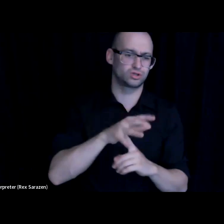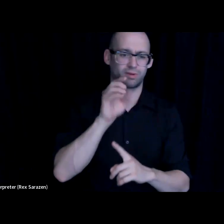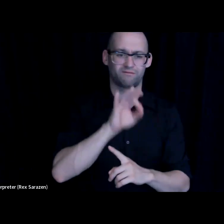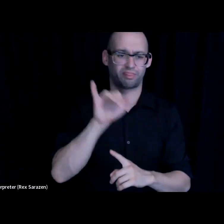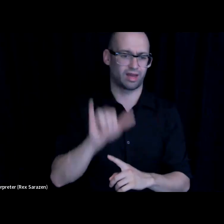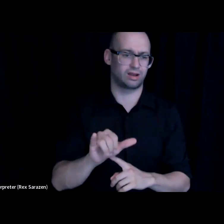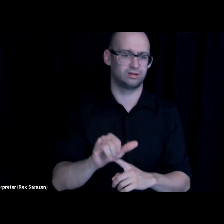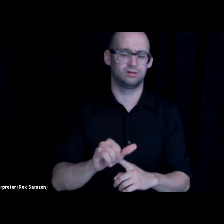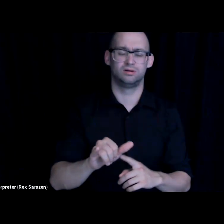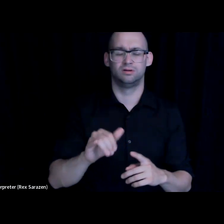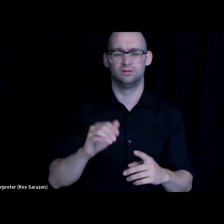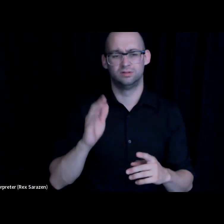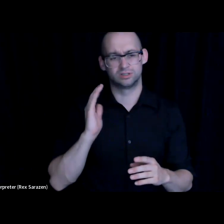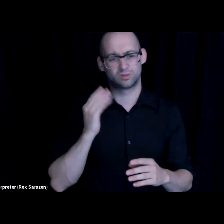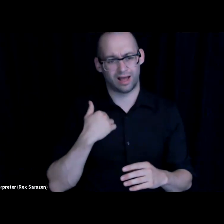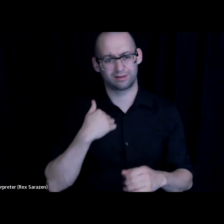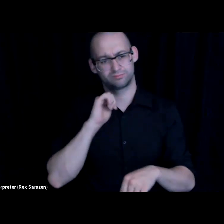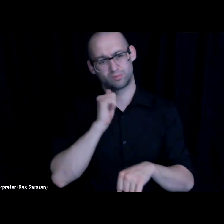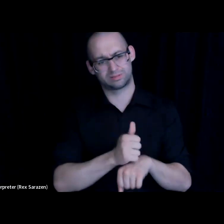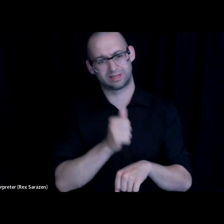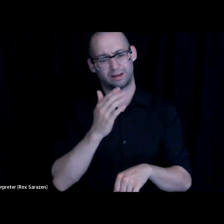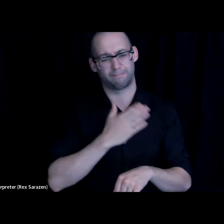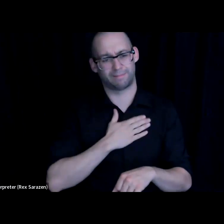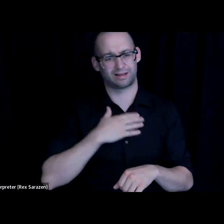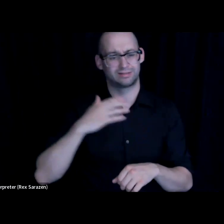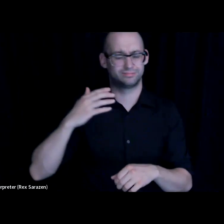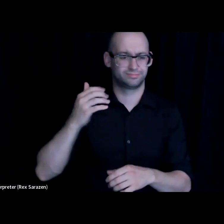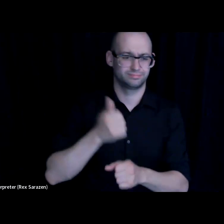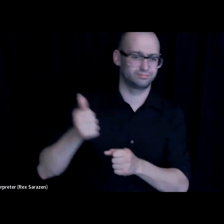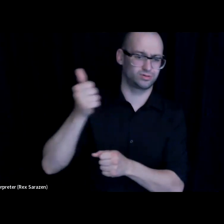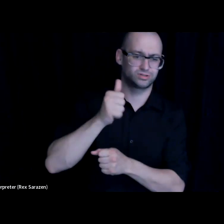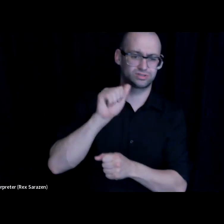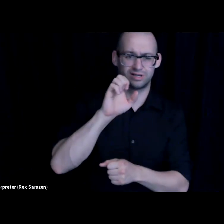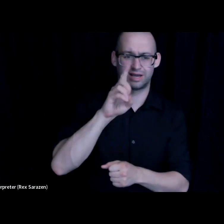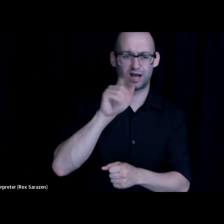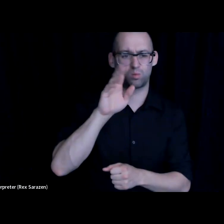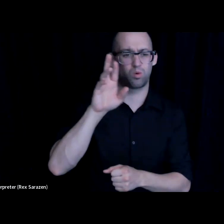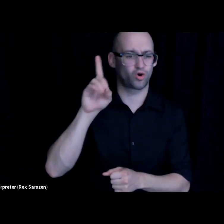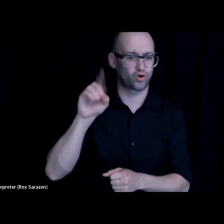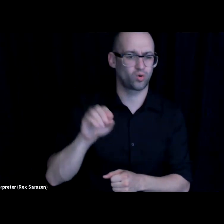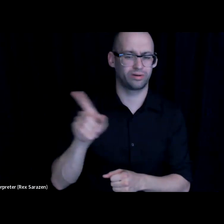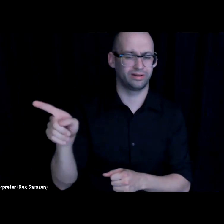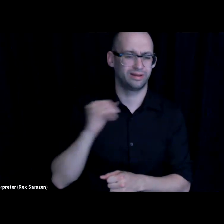my superintendent, who is also the Chair of our County Superintendents and the state.